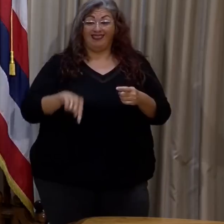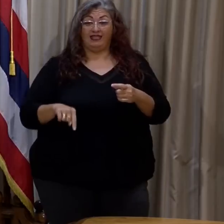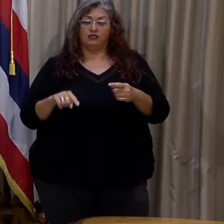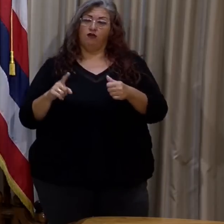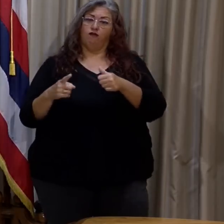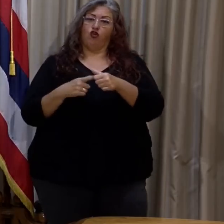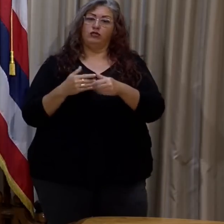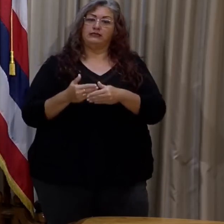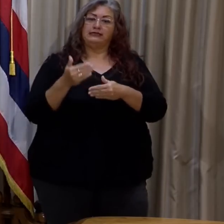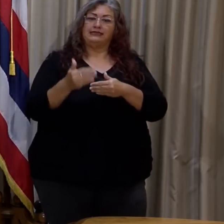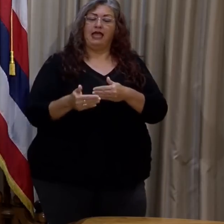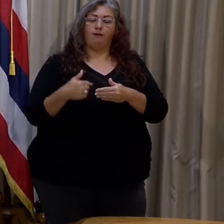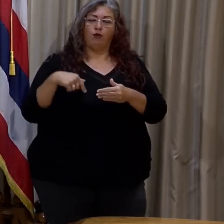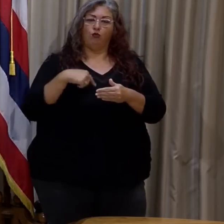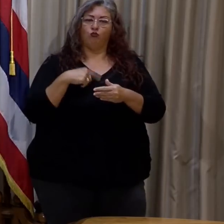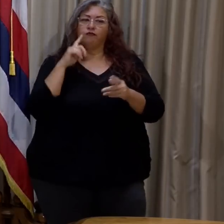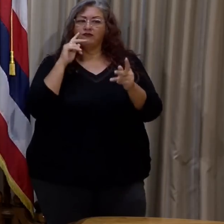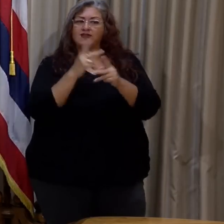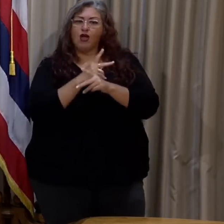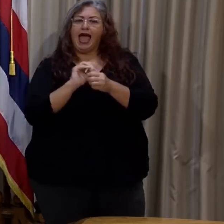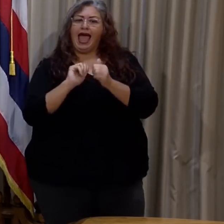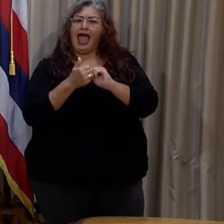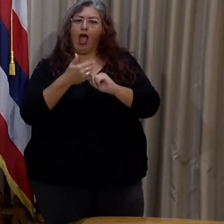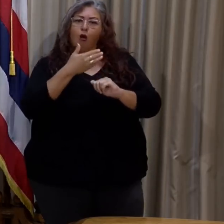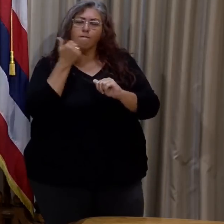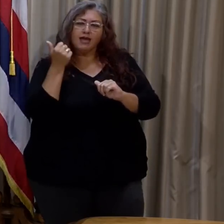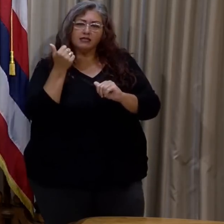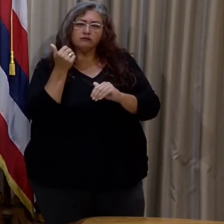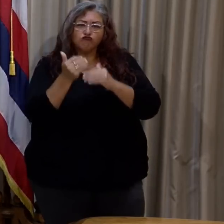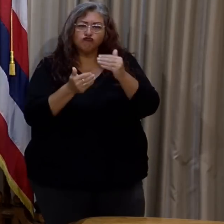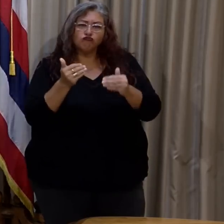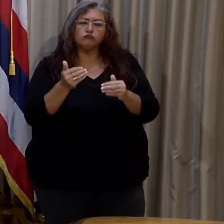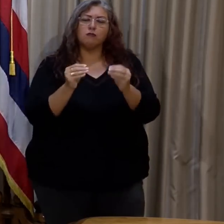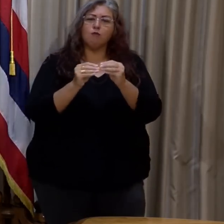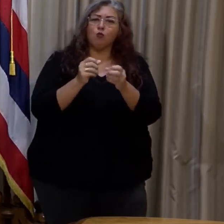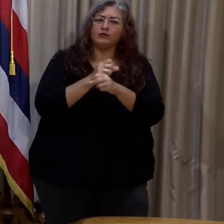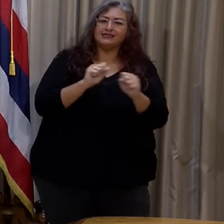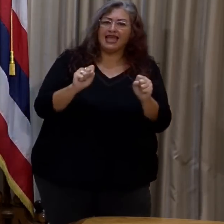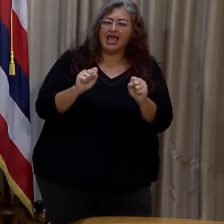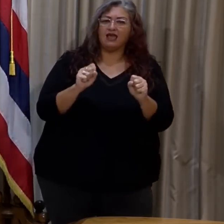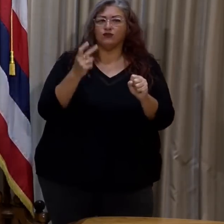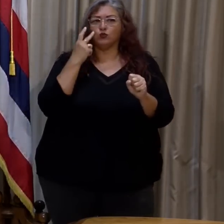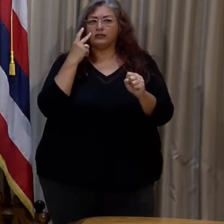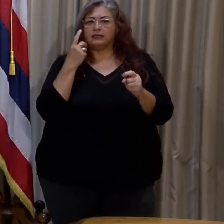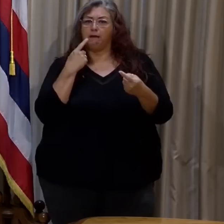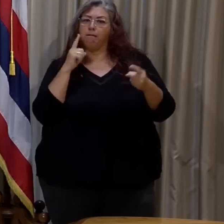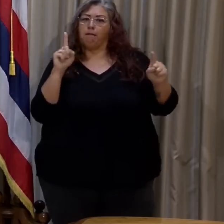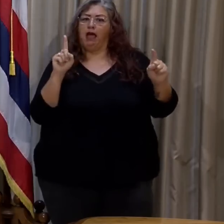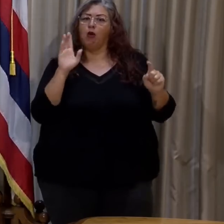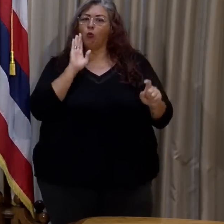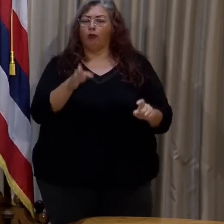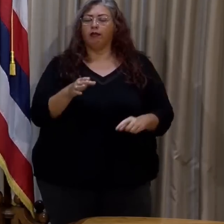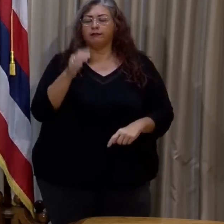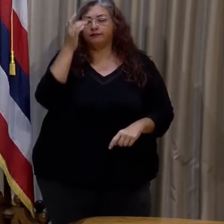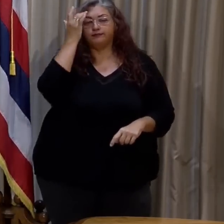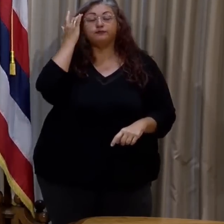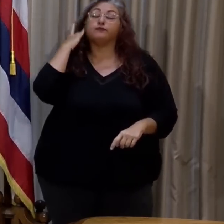BUT, IT IS GOING TO BE SOMETHING THAT IS AN IMPORTANT BUILDING BLOCK. IT ALLOWS THE STATE TO FIGURE OUT HOW WE ARE GOING TO DO